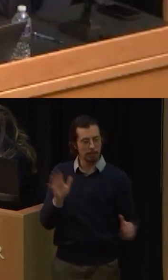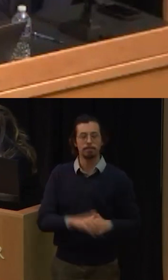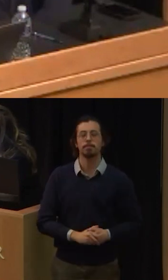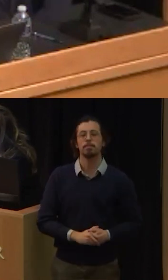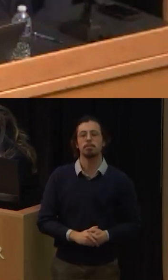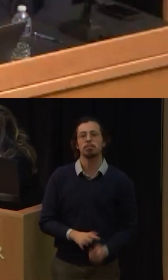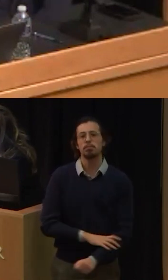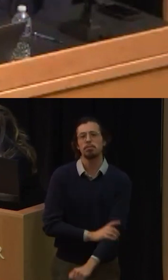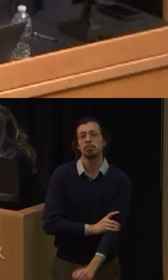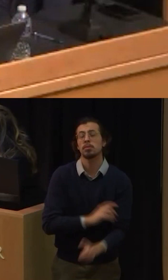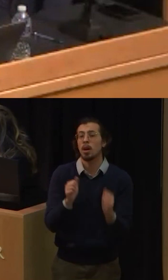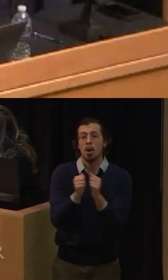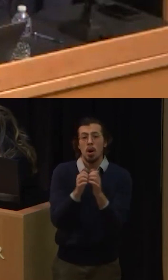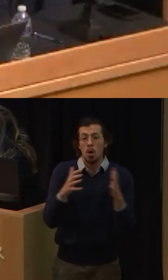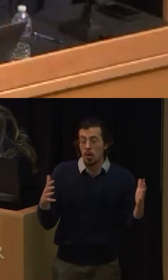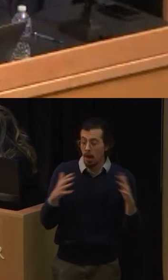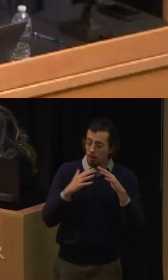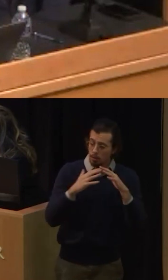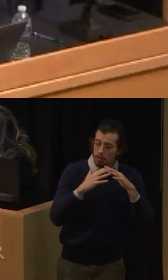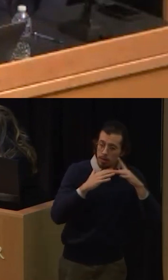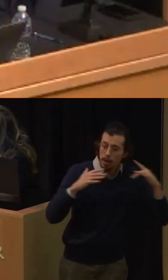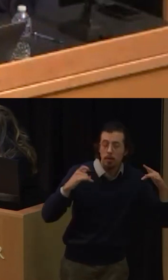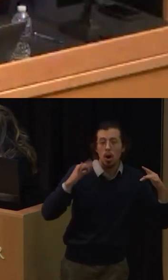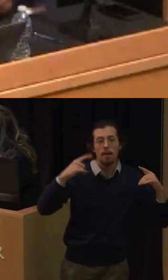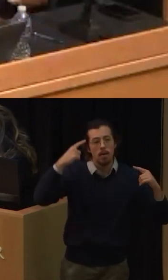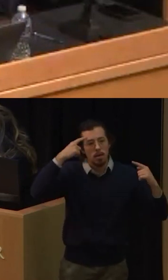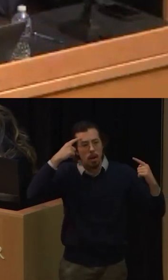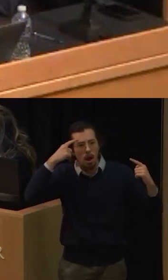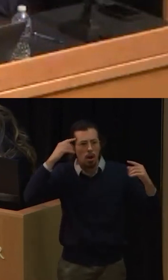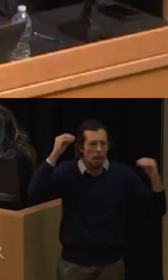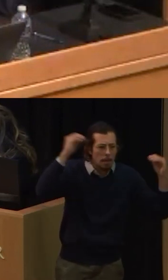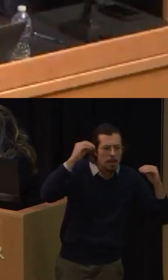Without the diversity of thought, we will not grow,